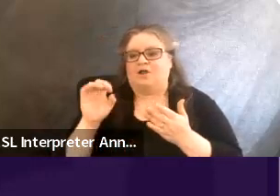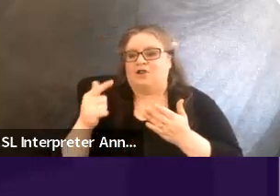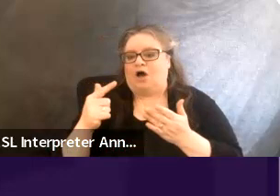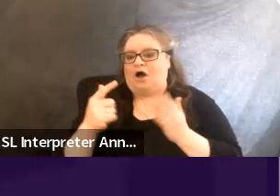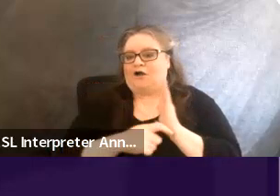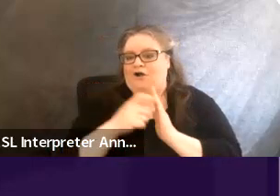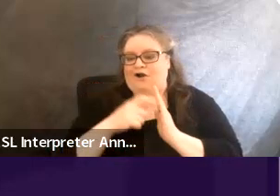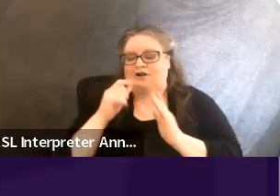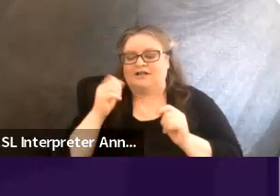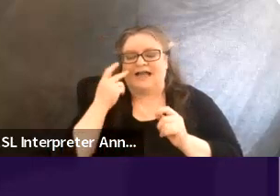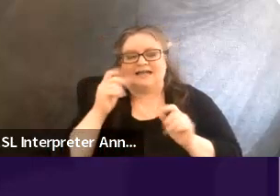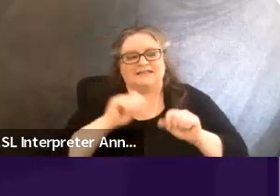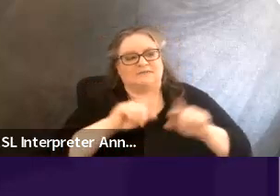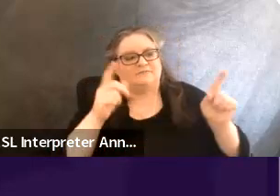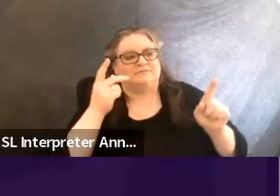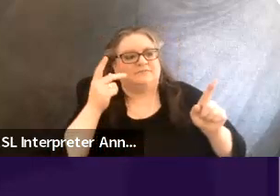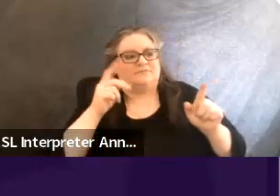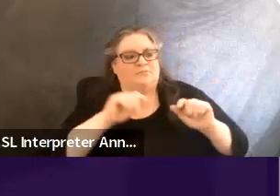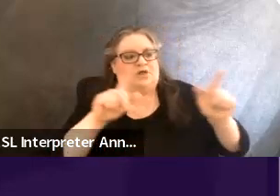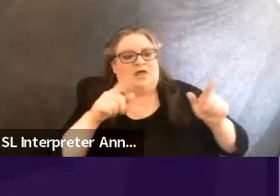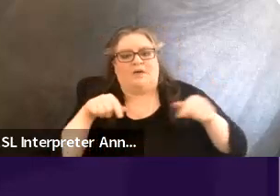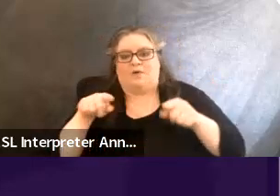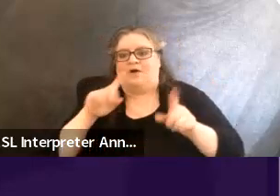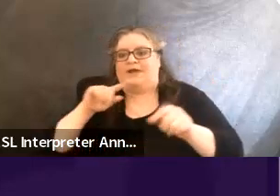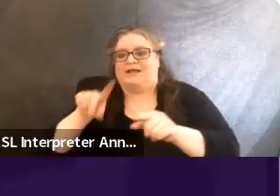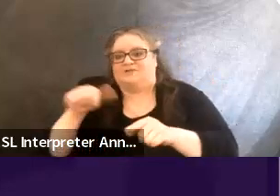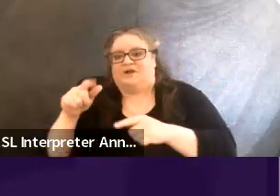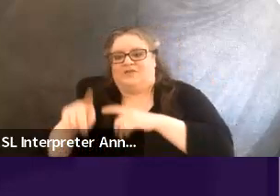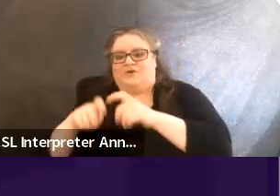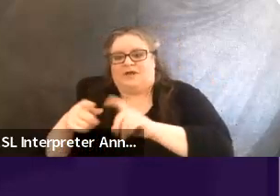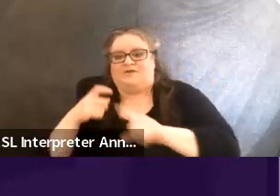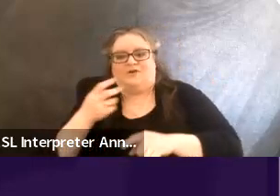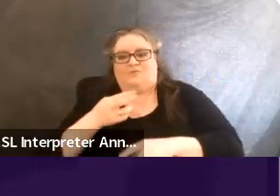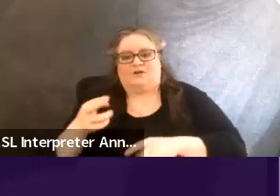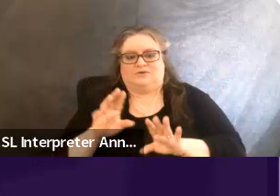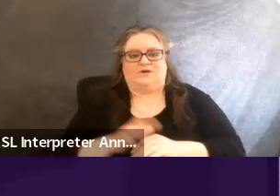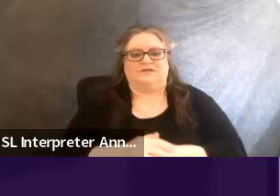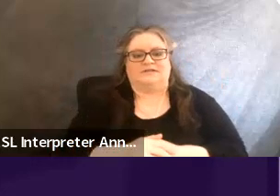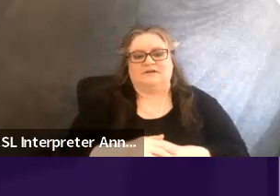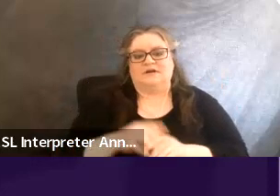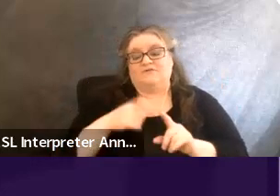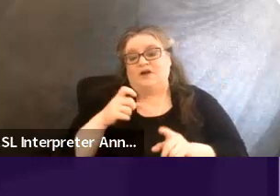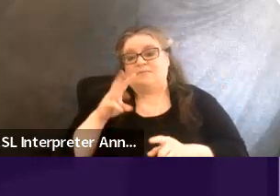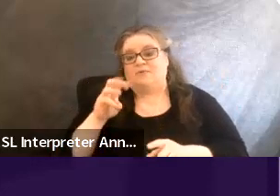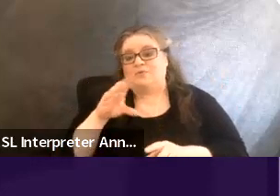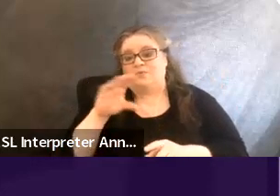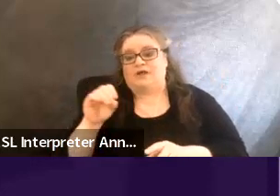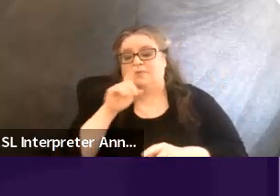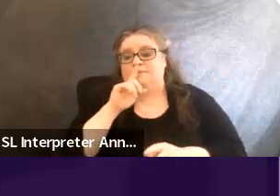if I can pull up while we answer some other questions from resources from WeCo. I'm not sure.